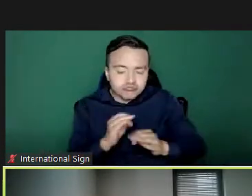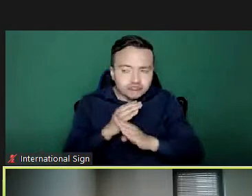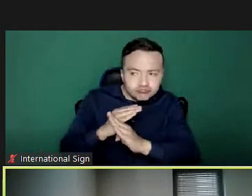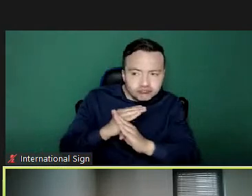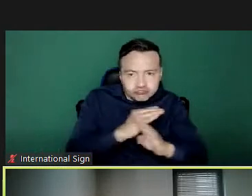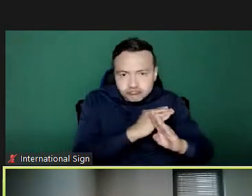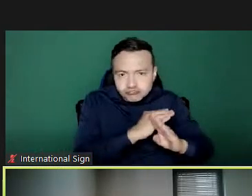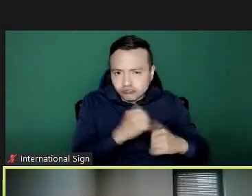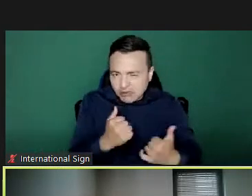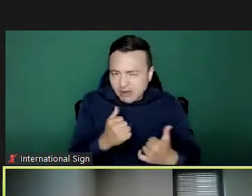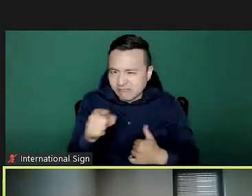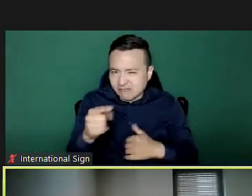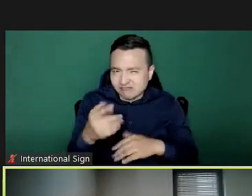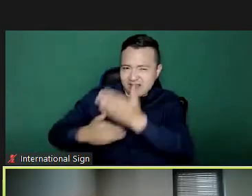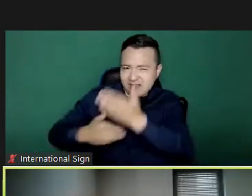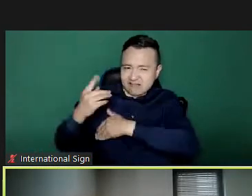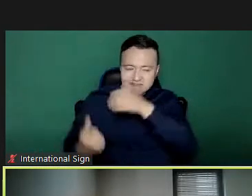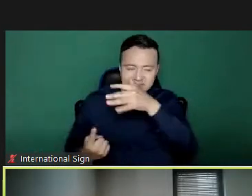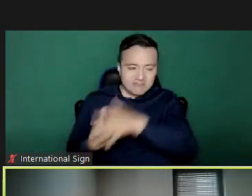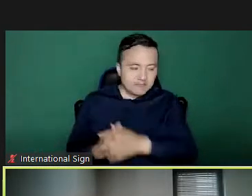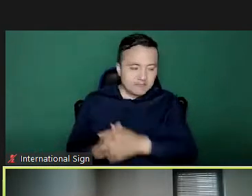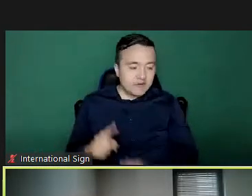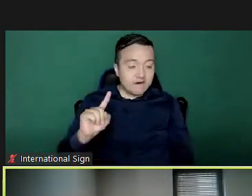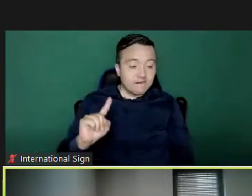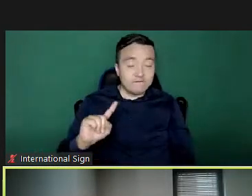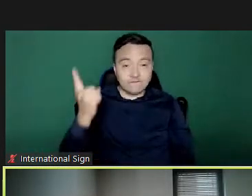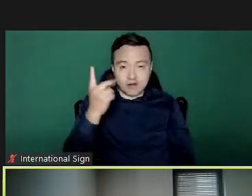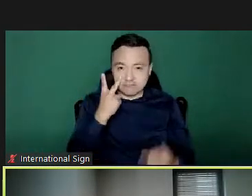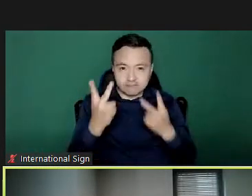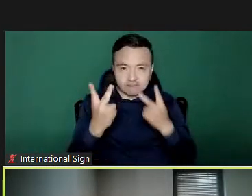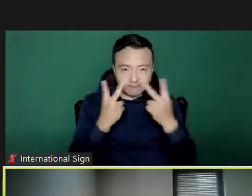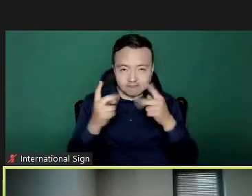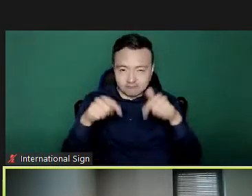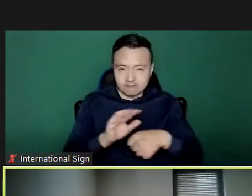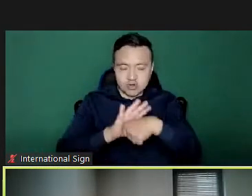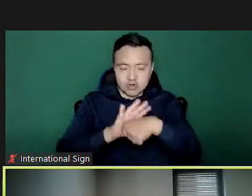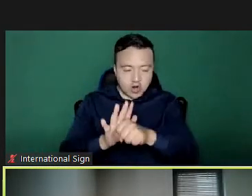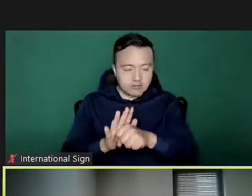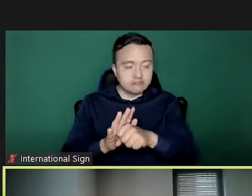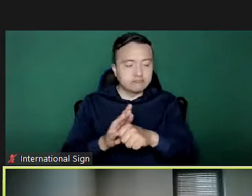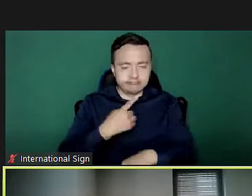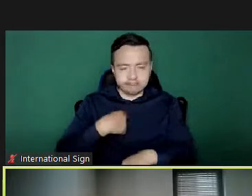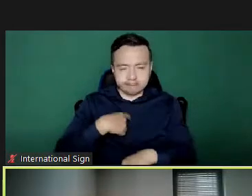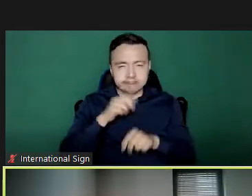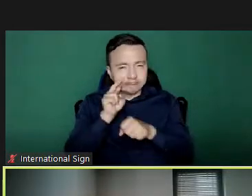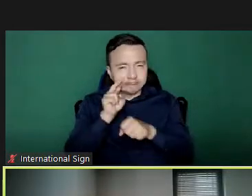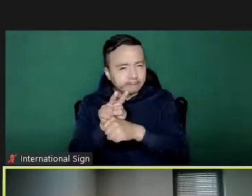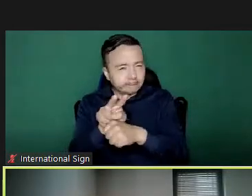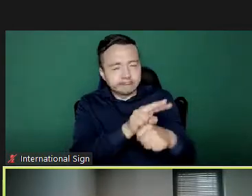still are seeing is the enormous effort to halt the transmission and to treat the surge